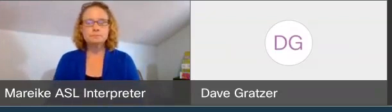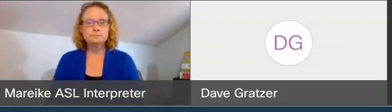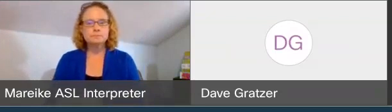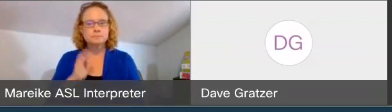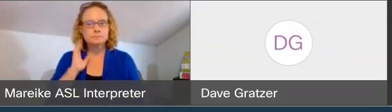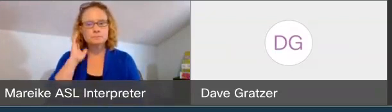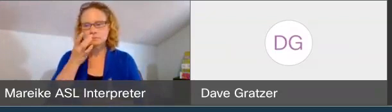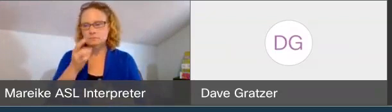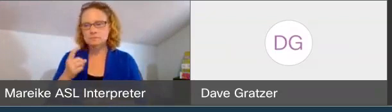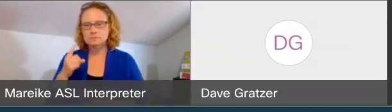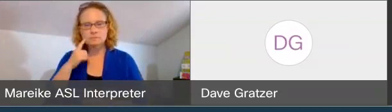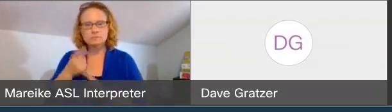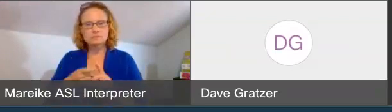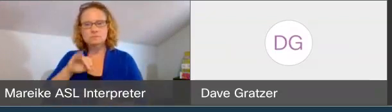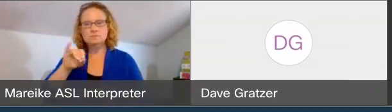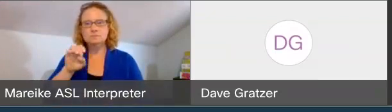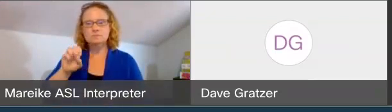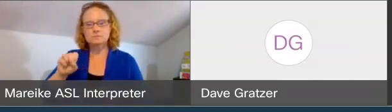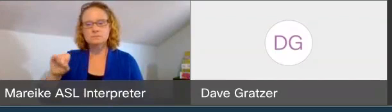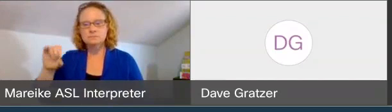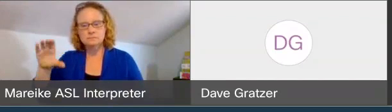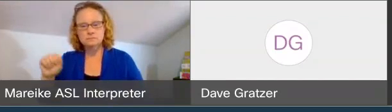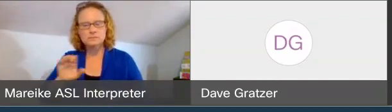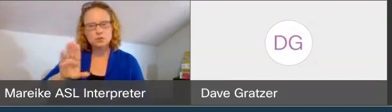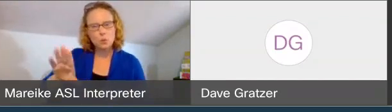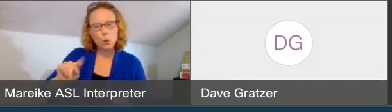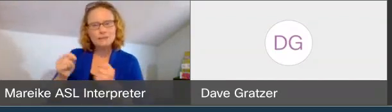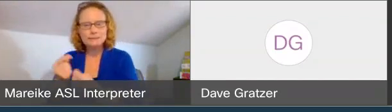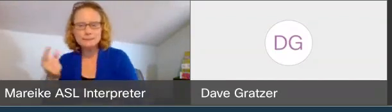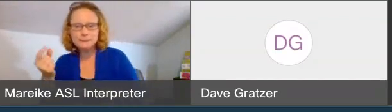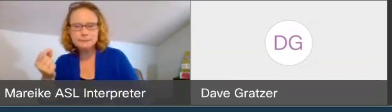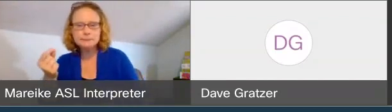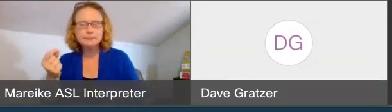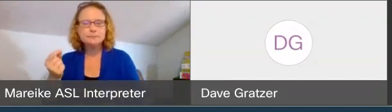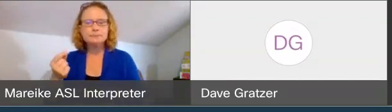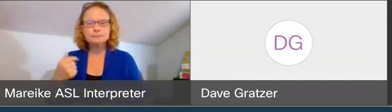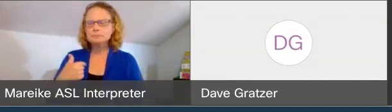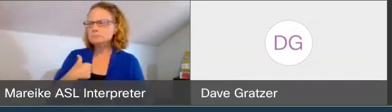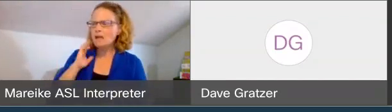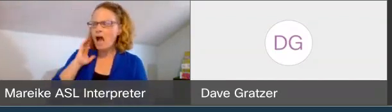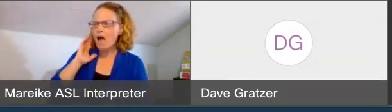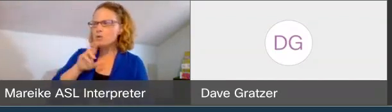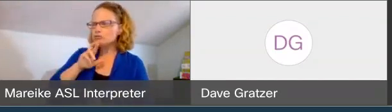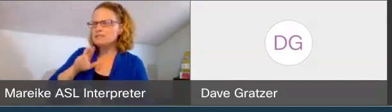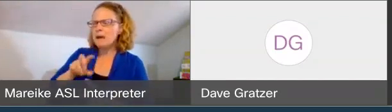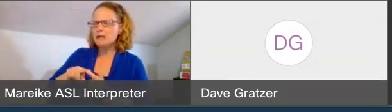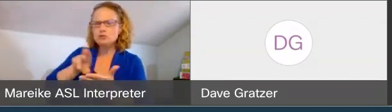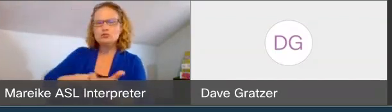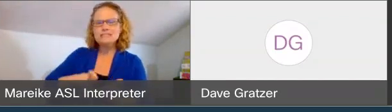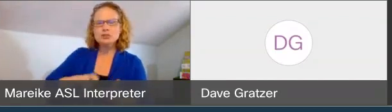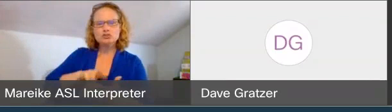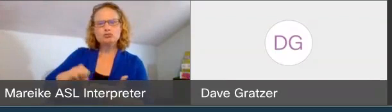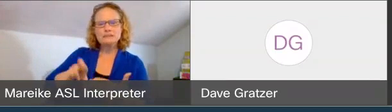Jessica to hear some about what your team does. I will speak to what's in the literature and first,